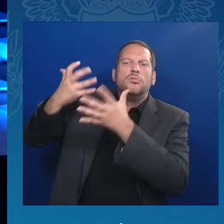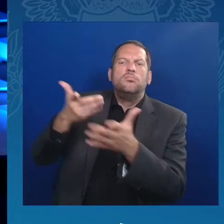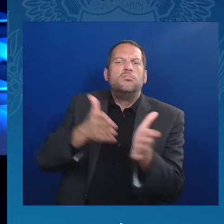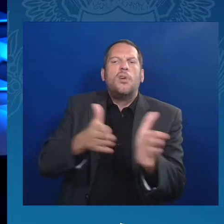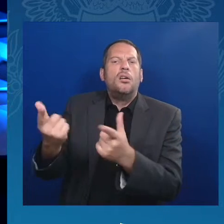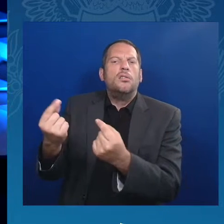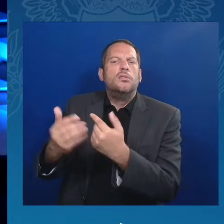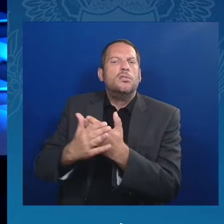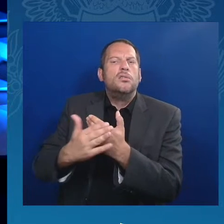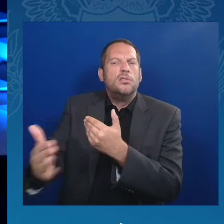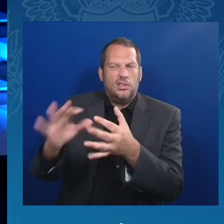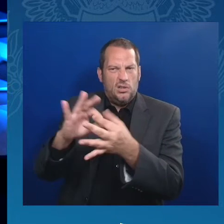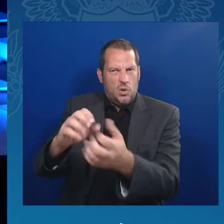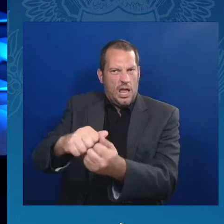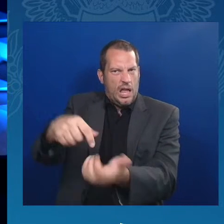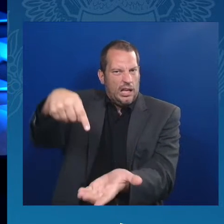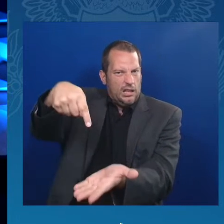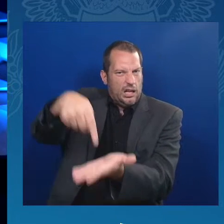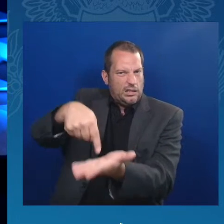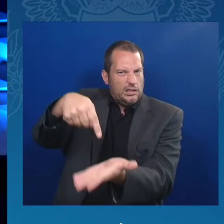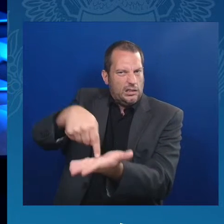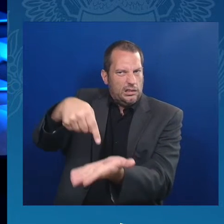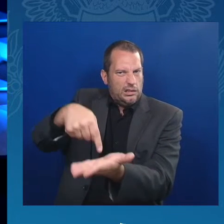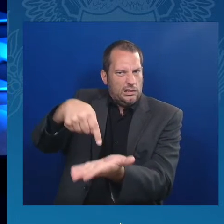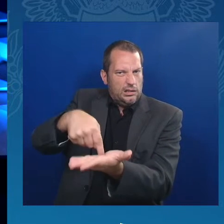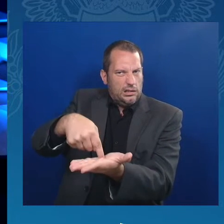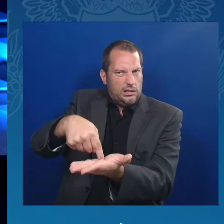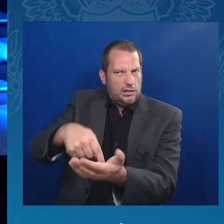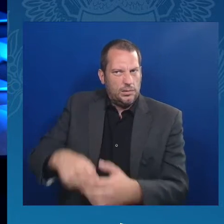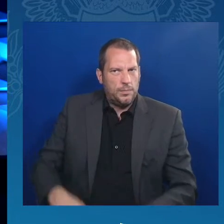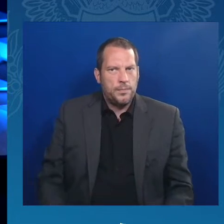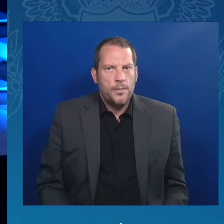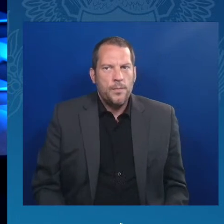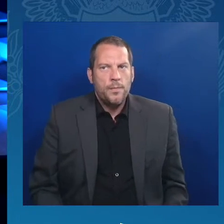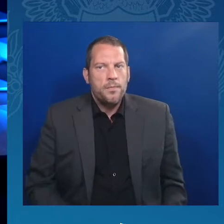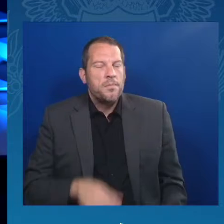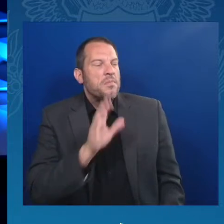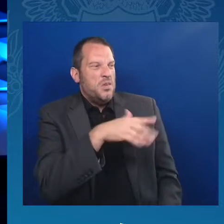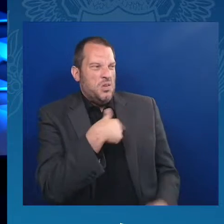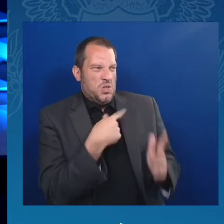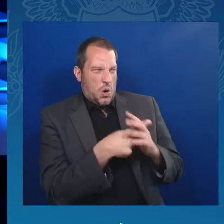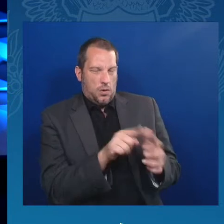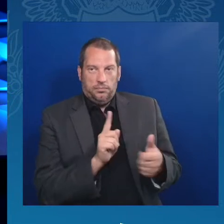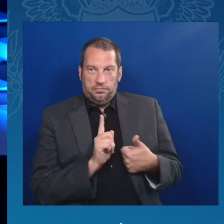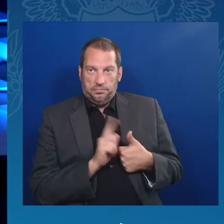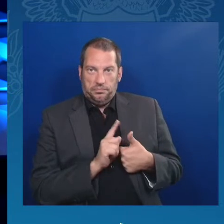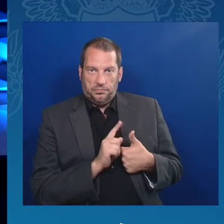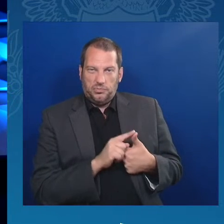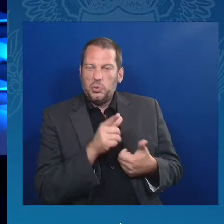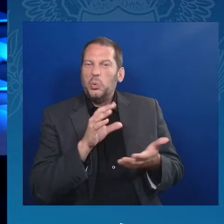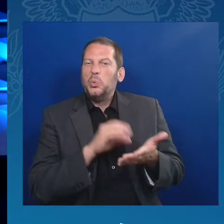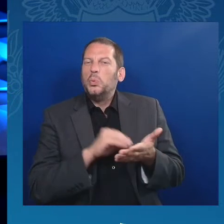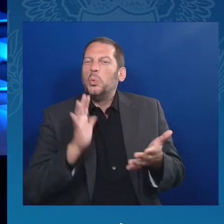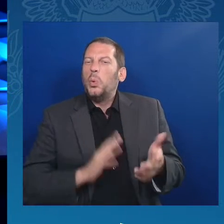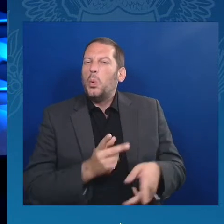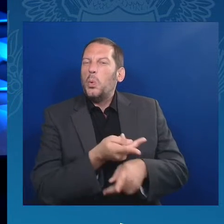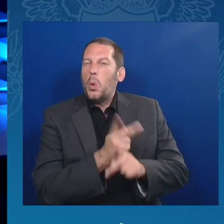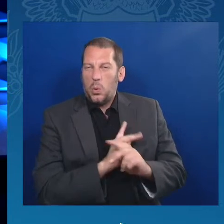The Vice President: So I'll start with student loan debt. We have now, and in any event, anybody who has received student loan debt forgiveness,